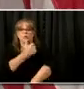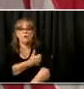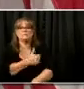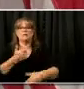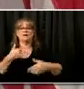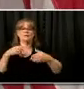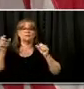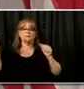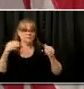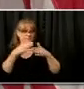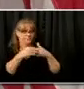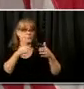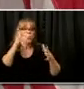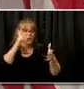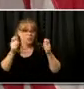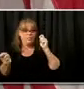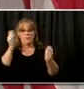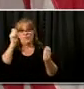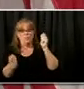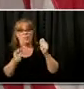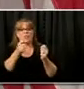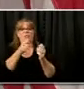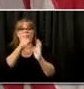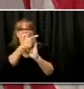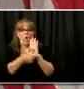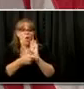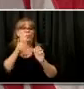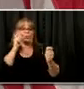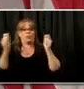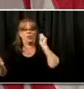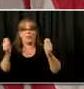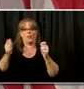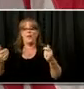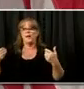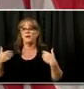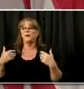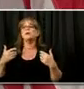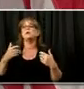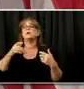field have been working - I’ve had several calls with them - very hard on getting students back.